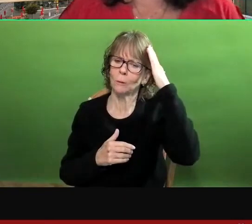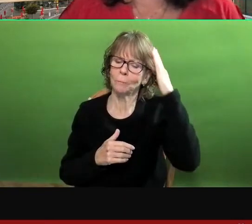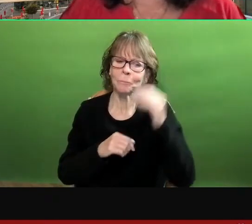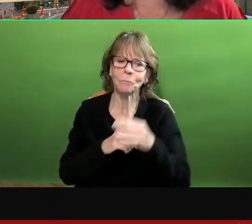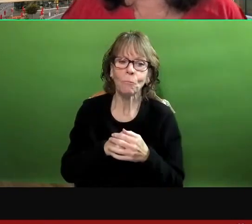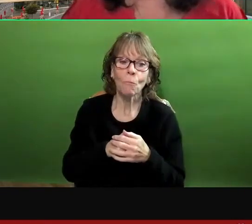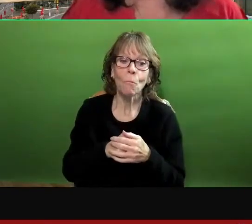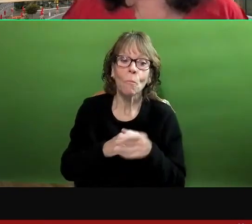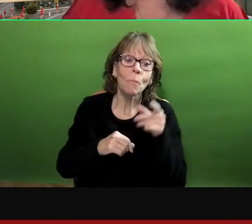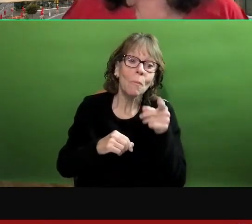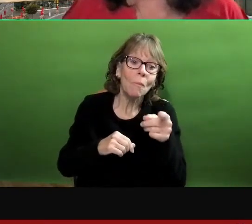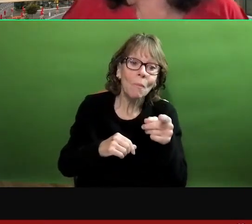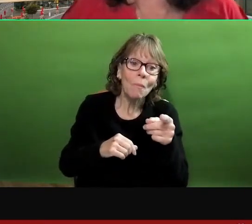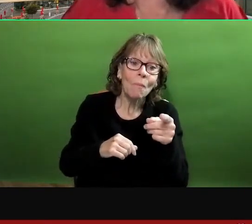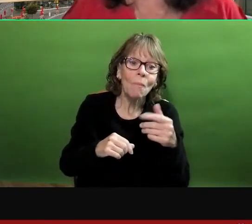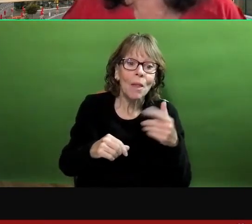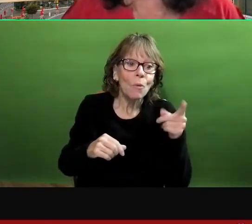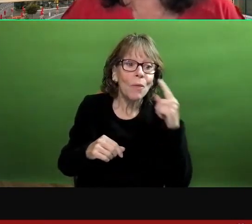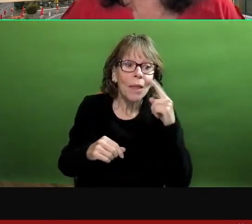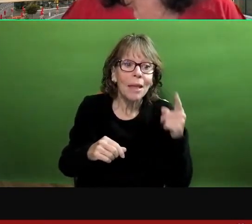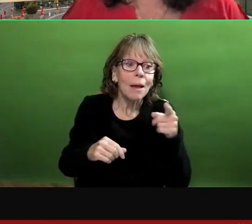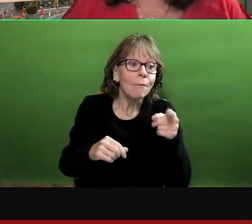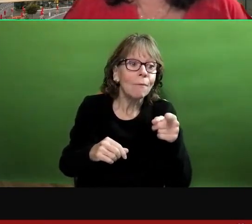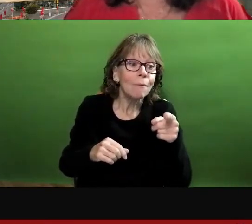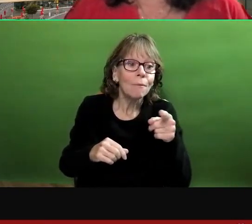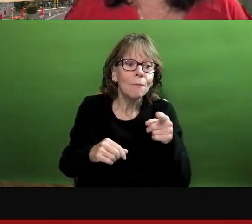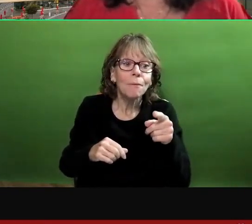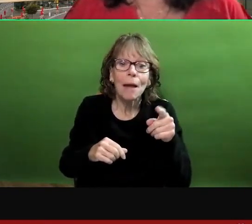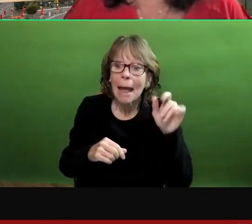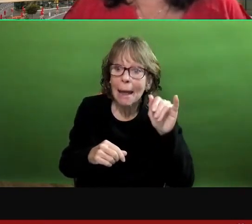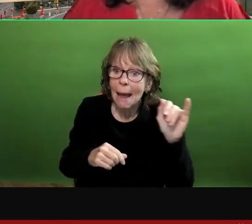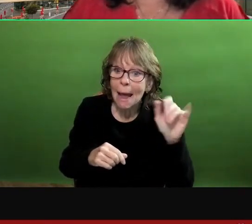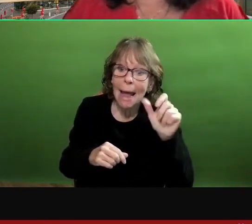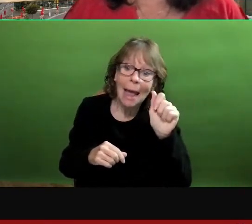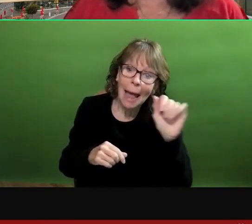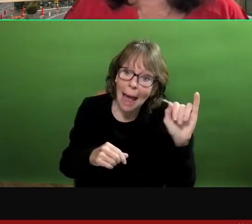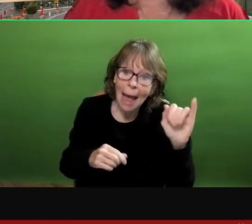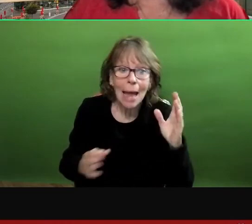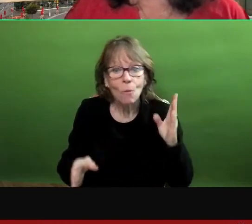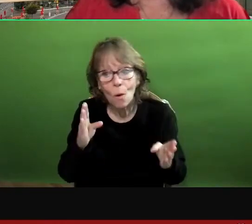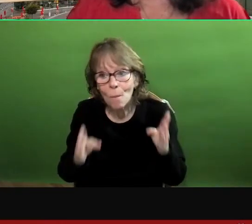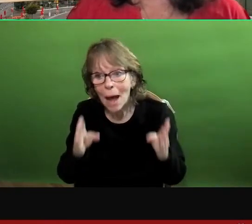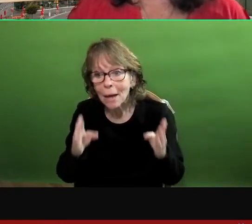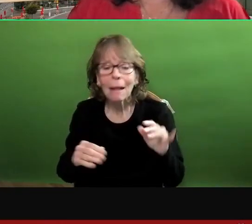things like conversational AI or robotics. So examples are voice activity, digital assistants.